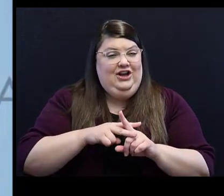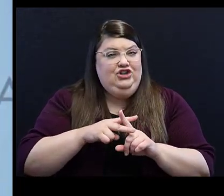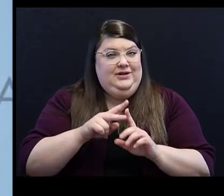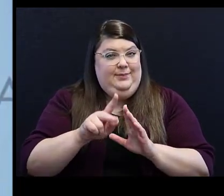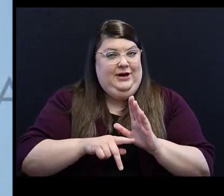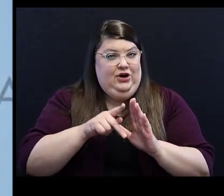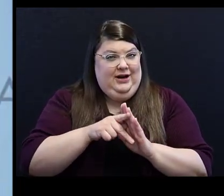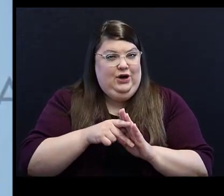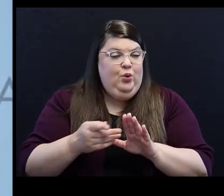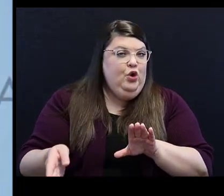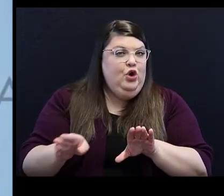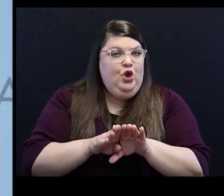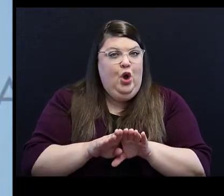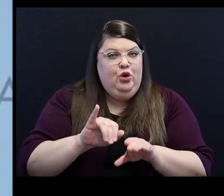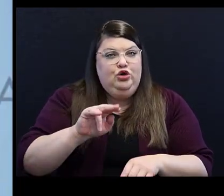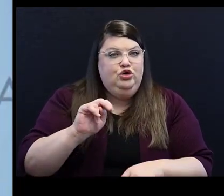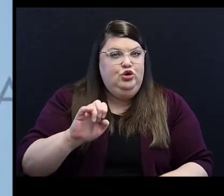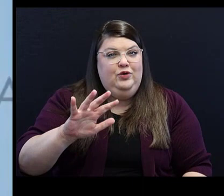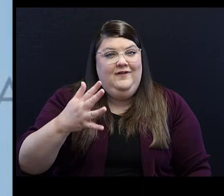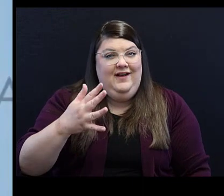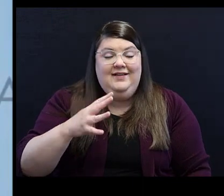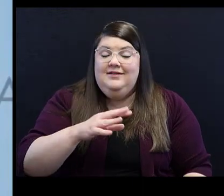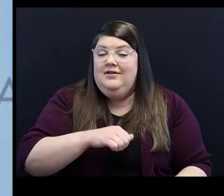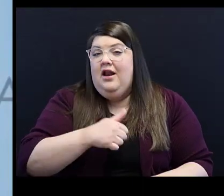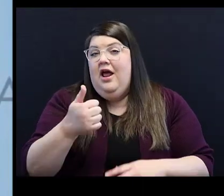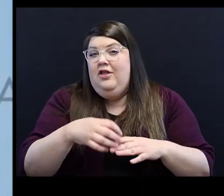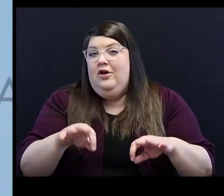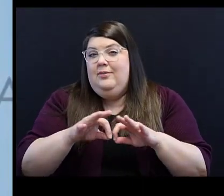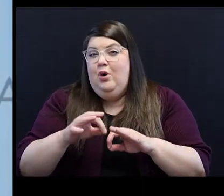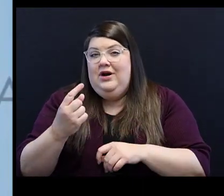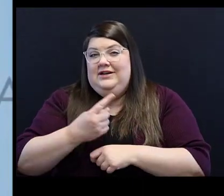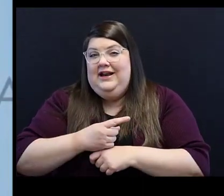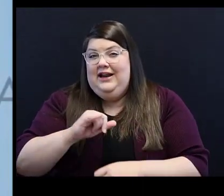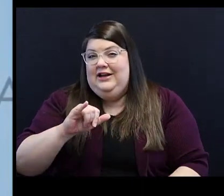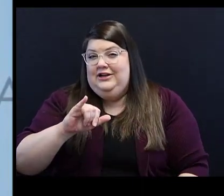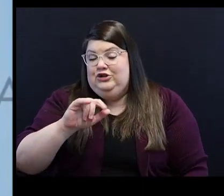Another important date is Tuesday, April 25th.